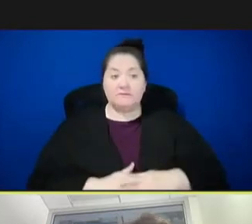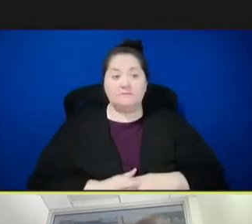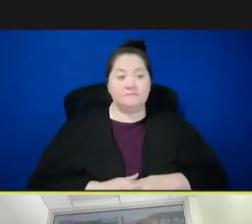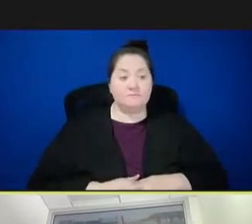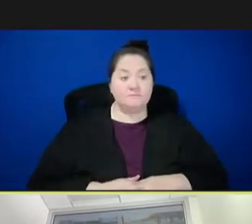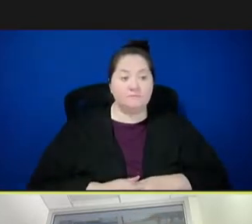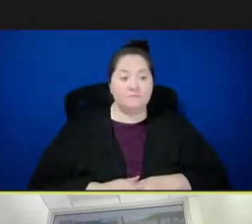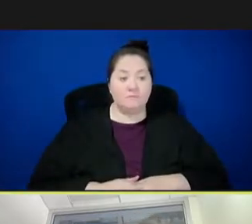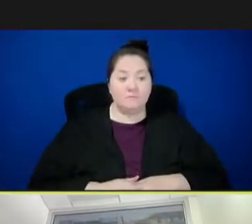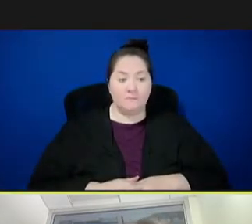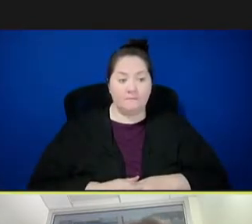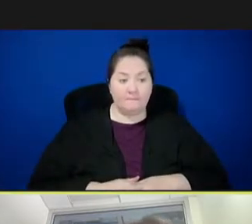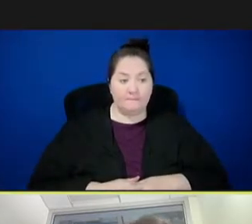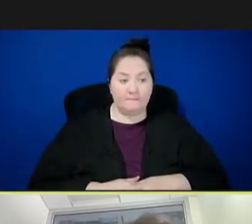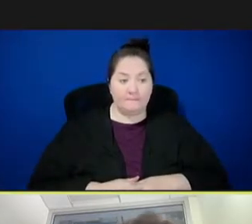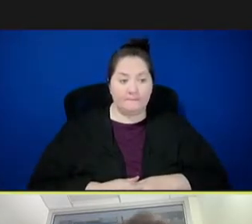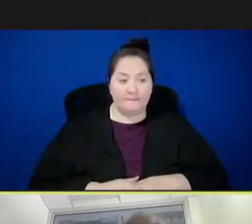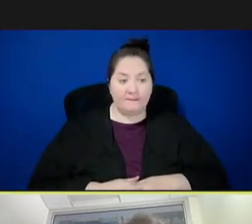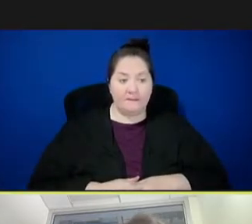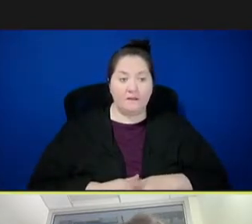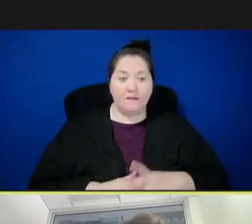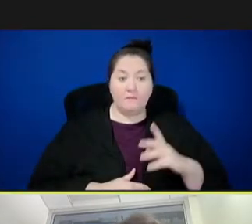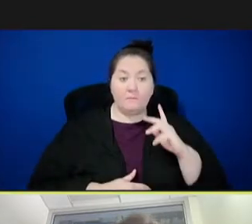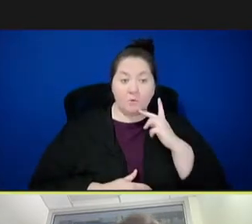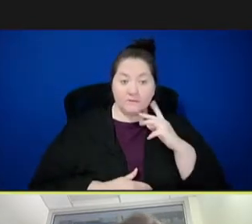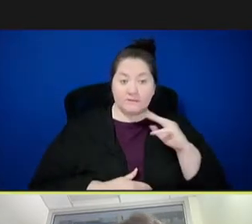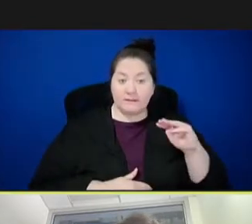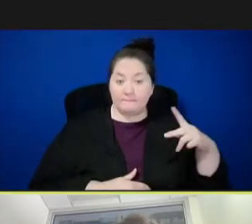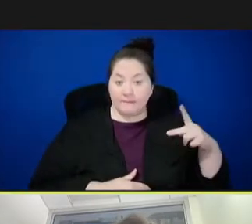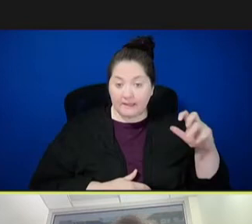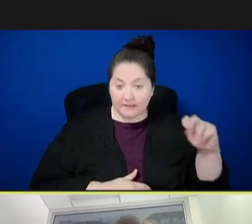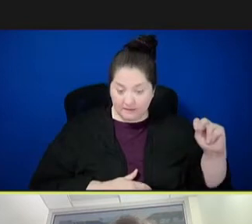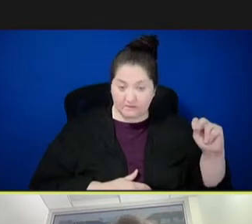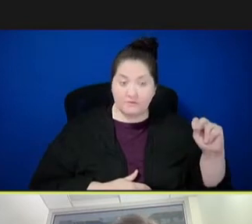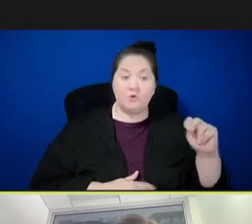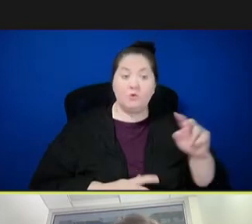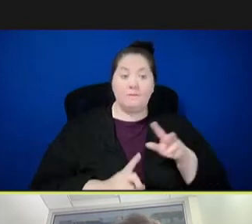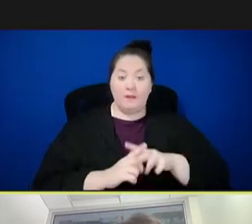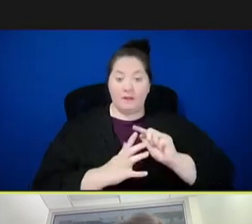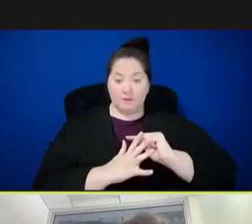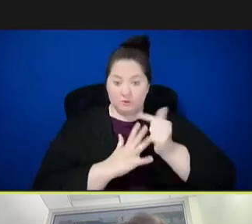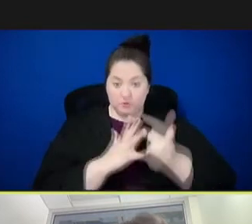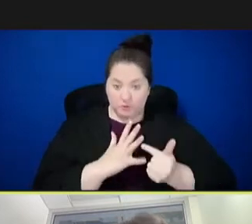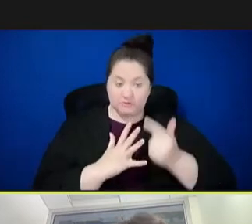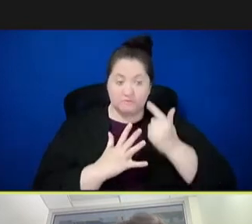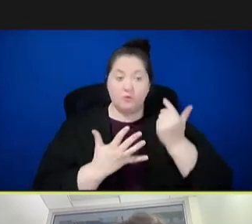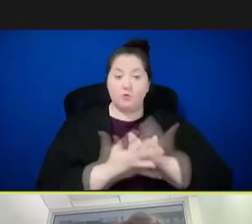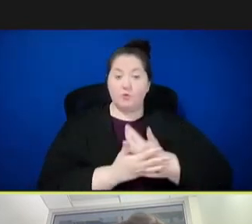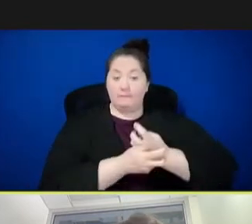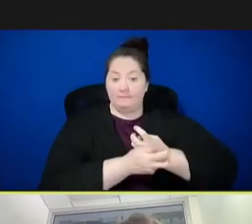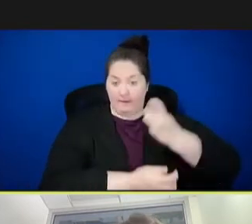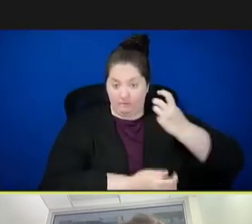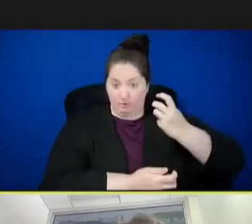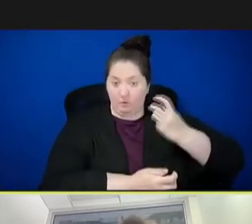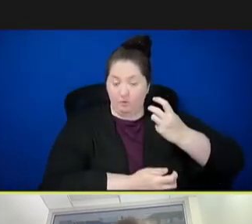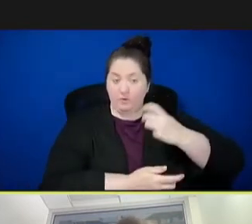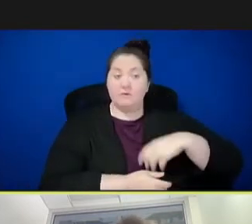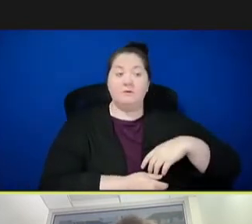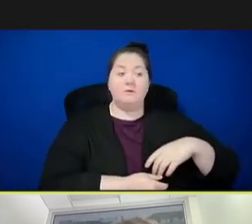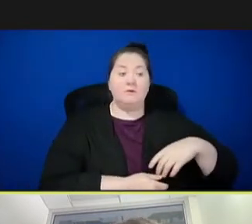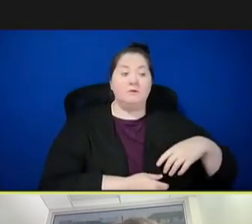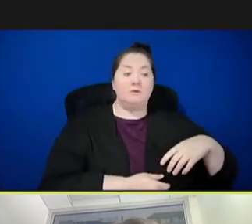when you use protein MPNN to apply sequences to newly designed backbones, so on the left here,